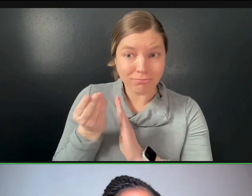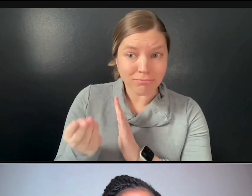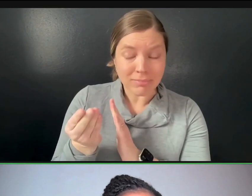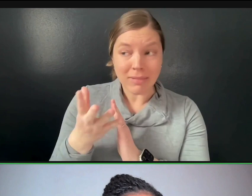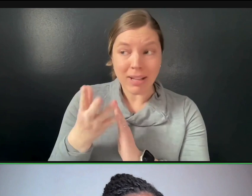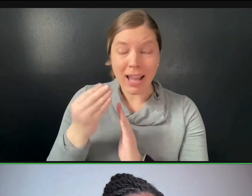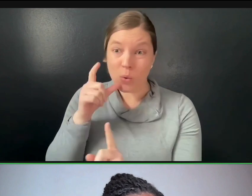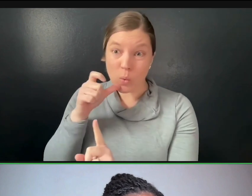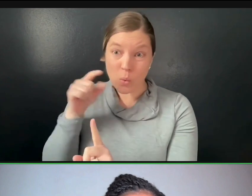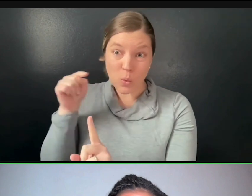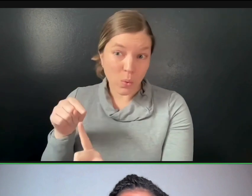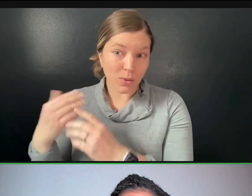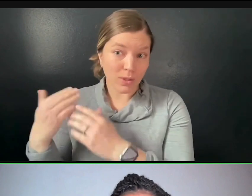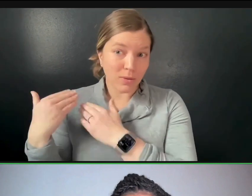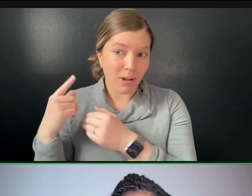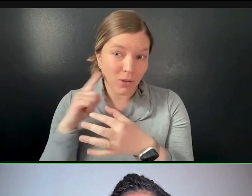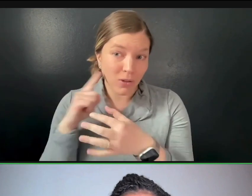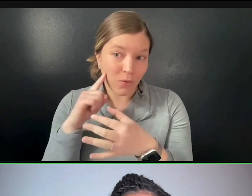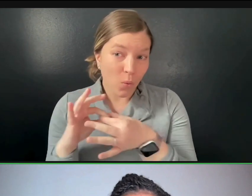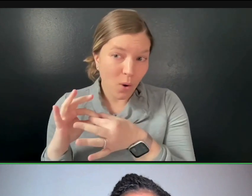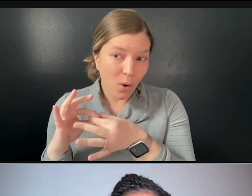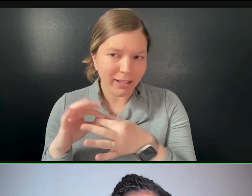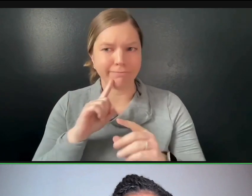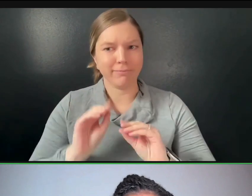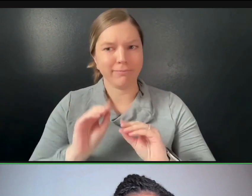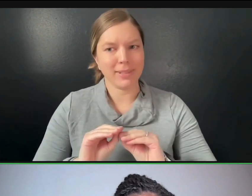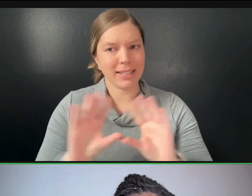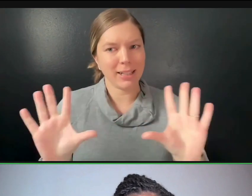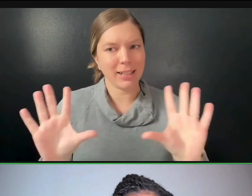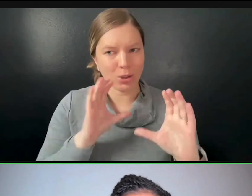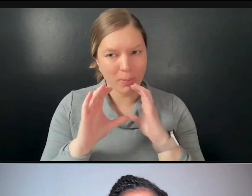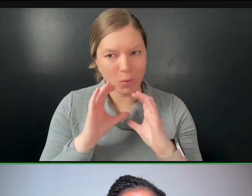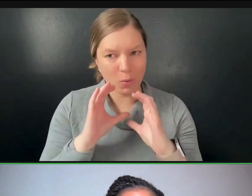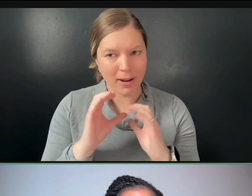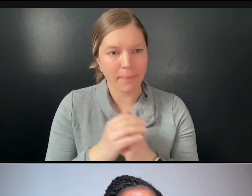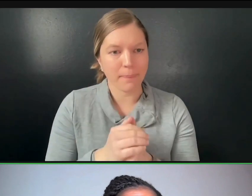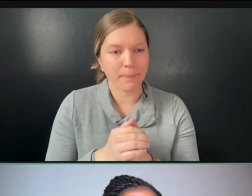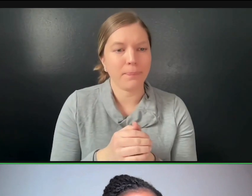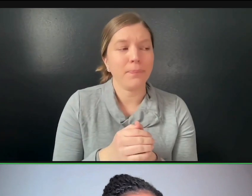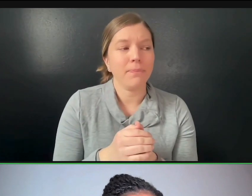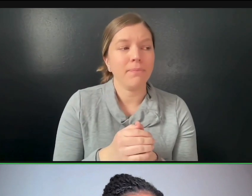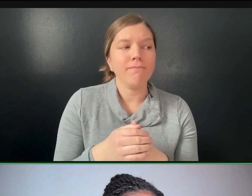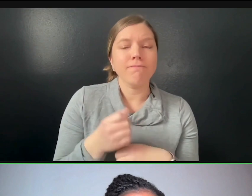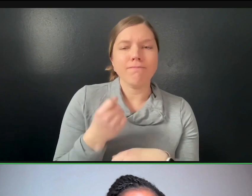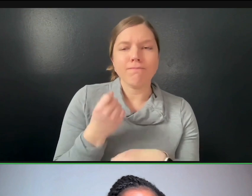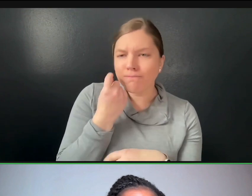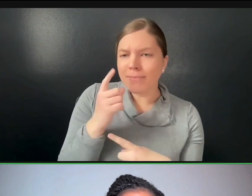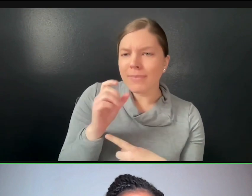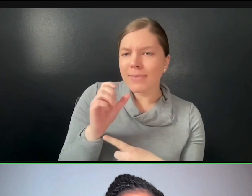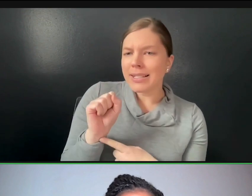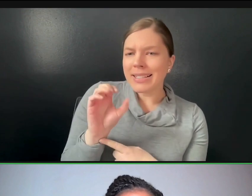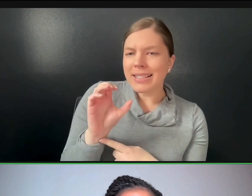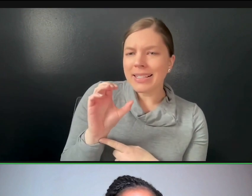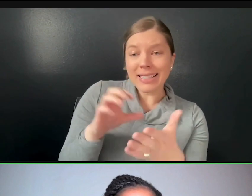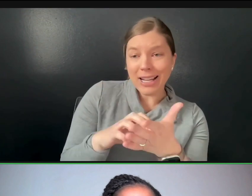share the needed information, especially of how to make those requests and who the coordinator is, in advance.